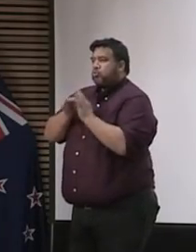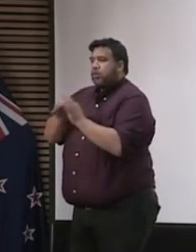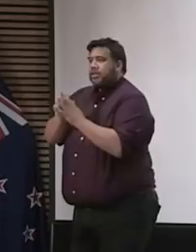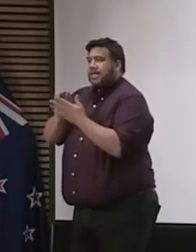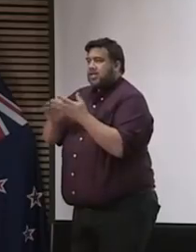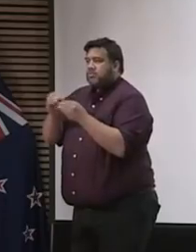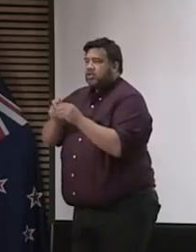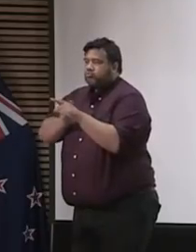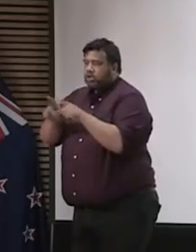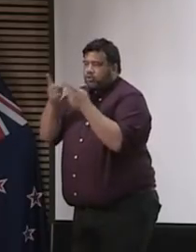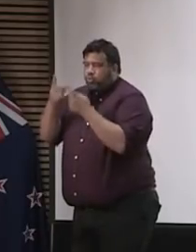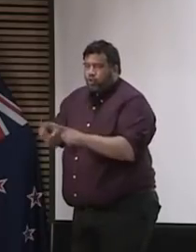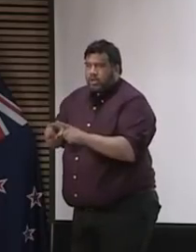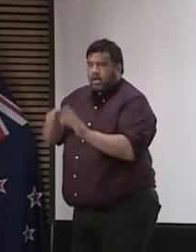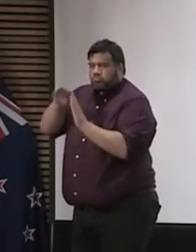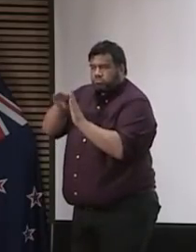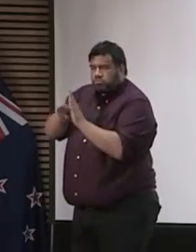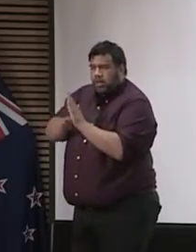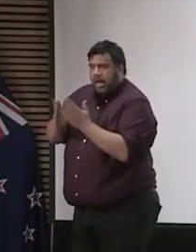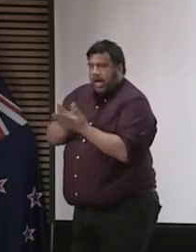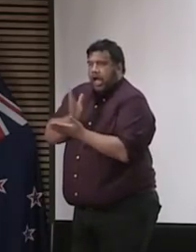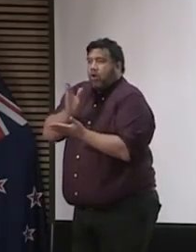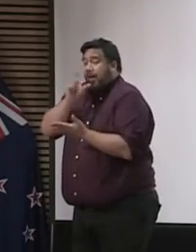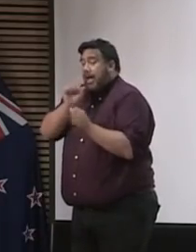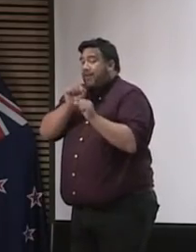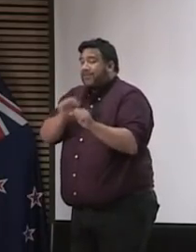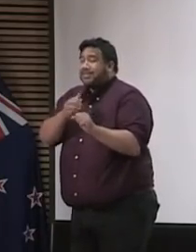to acknowledge, while this may seem a relatively simple thing on the face of it, along with